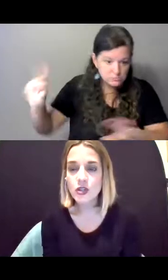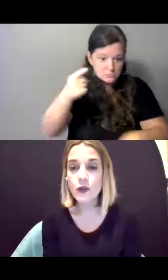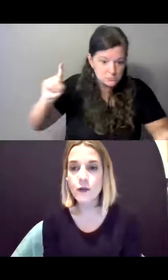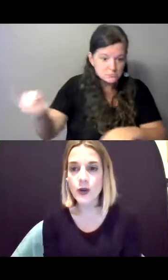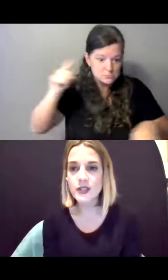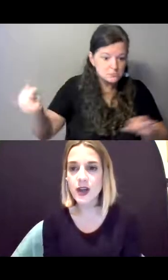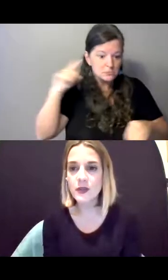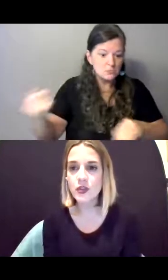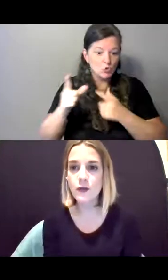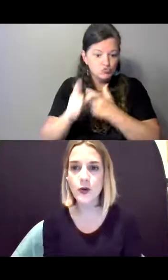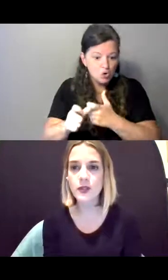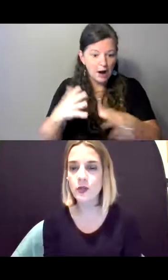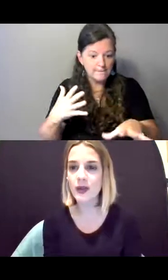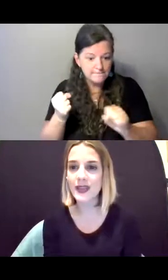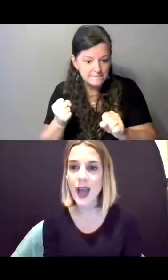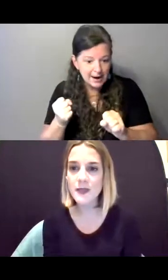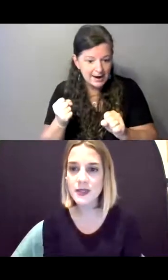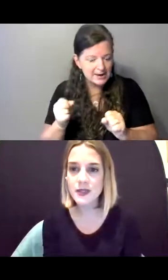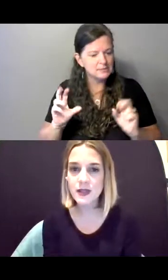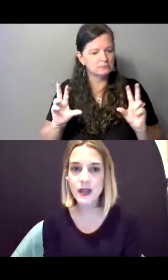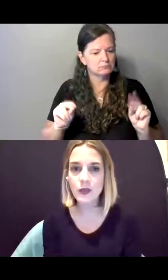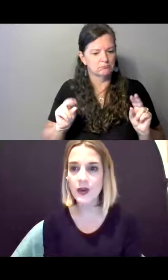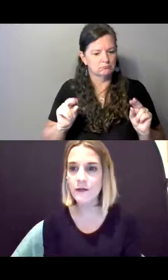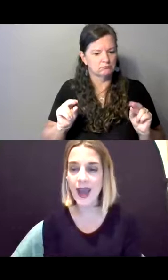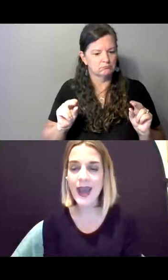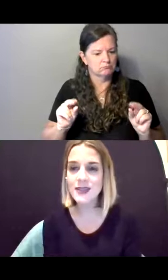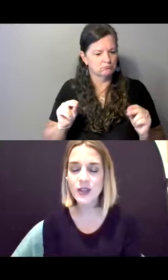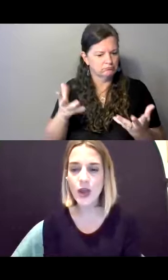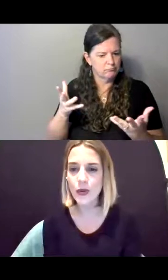Do you force them? Do you force them to run laps and run it fast? No.